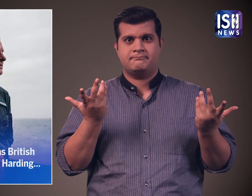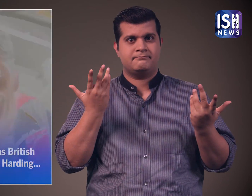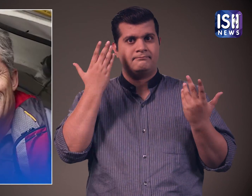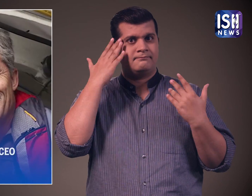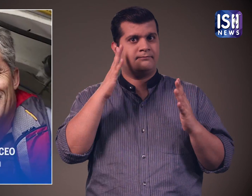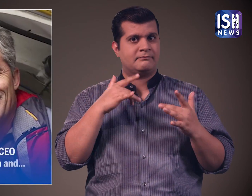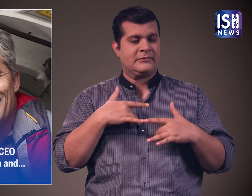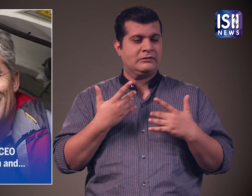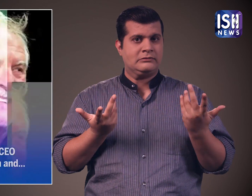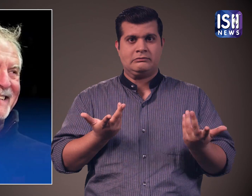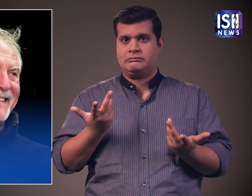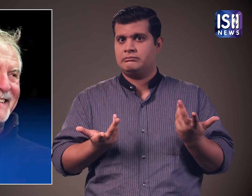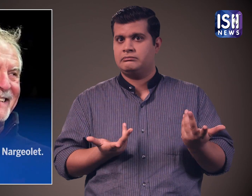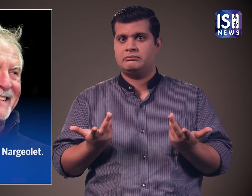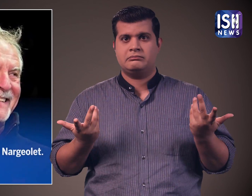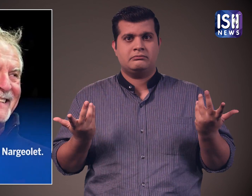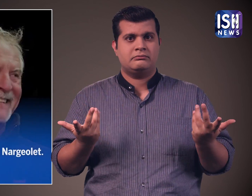No one knows that will happen now.